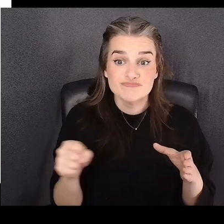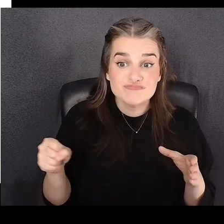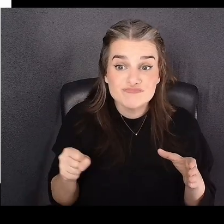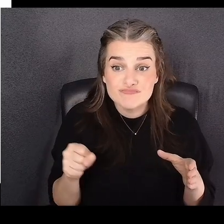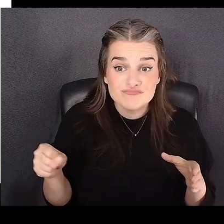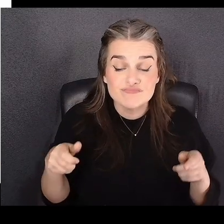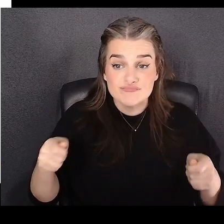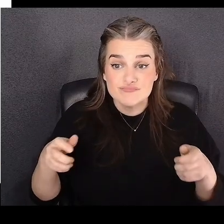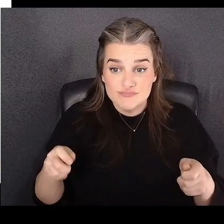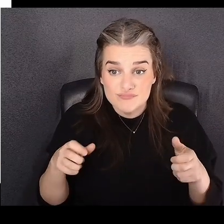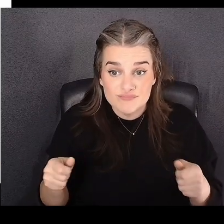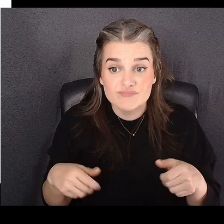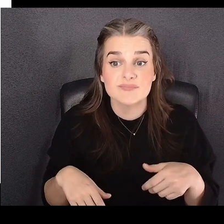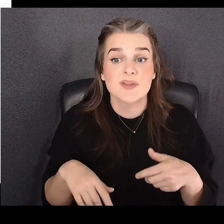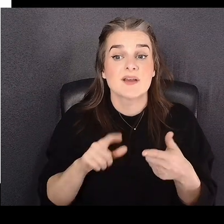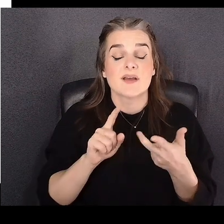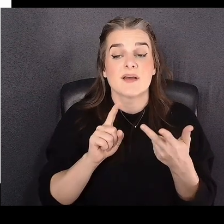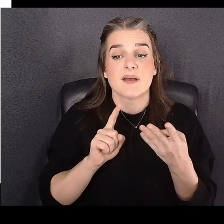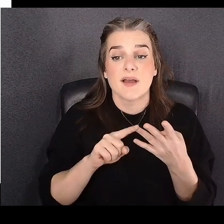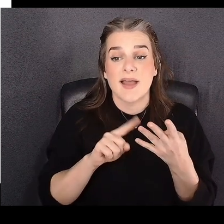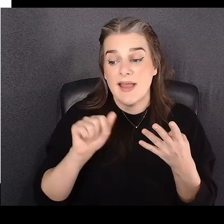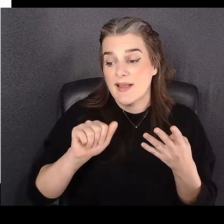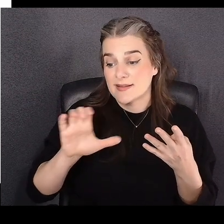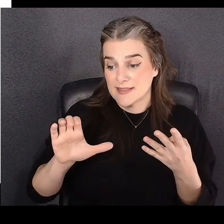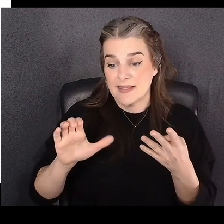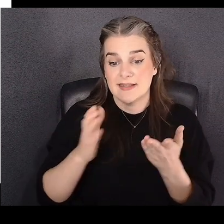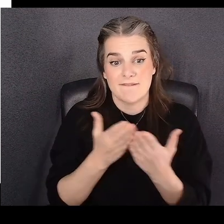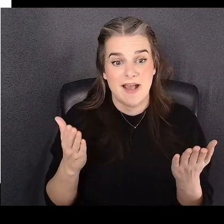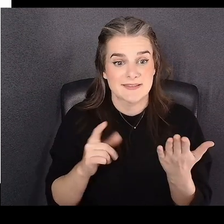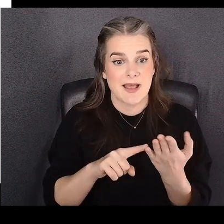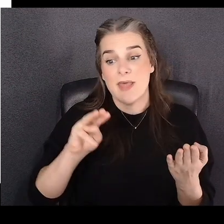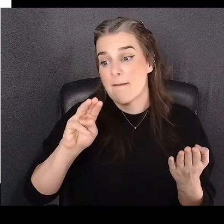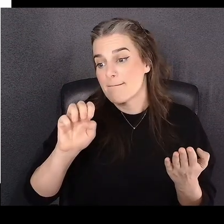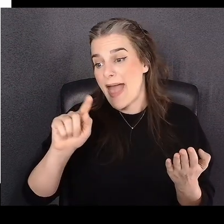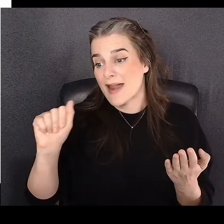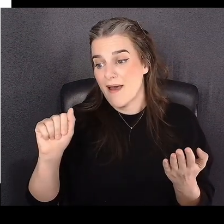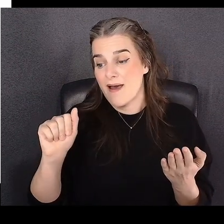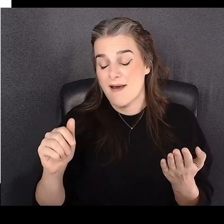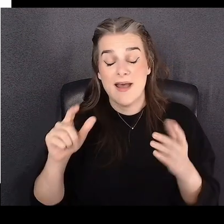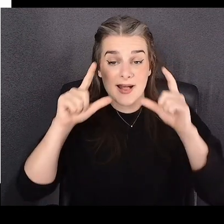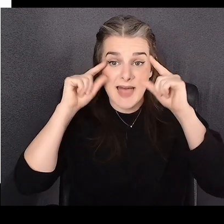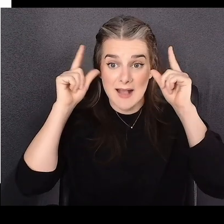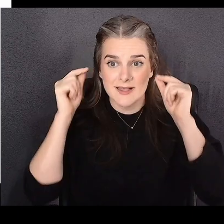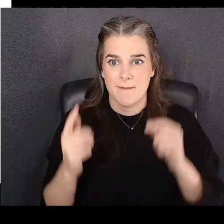My new favorite thing is the Meta glasses. So I'll let you-- but yeah.